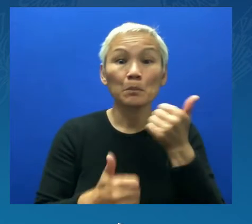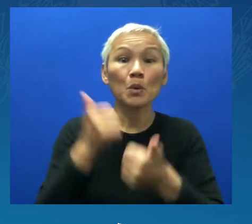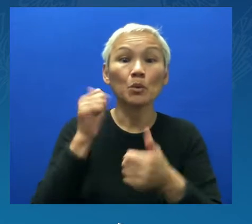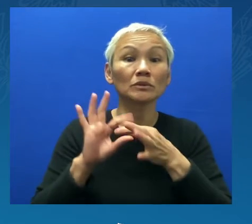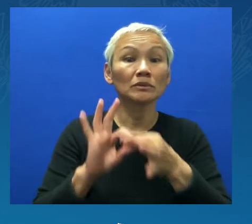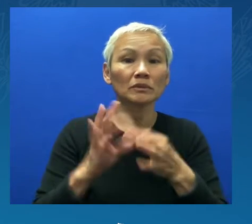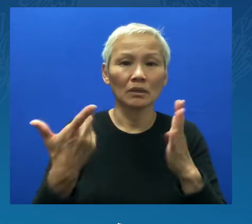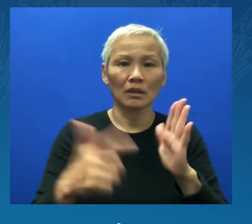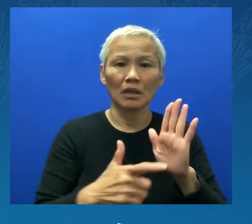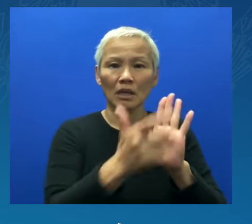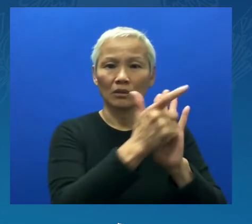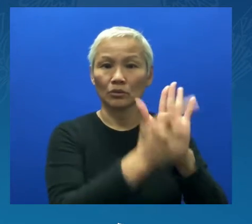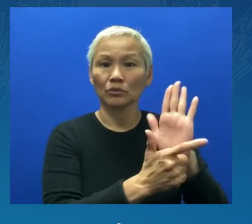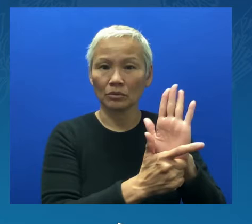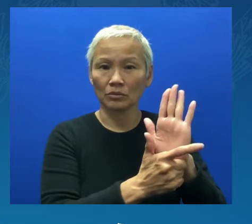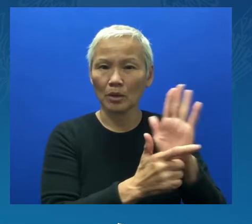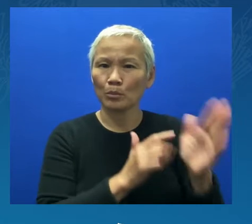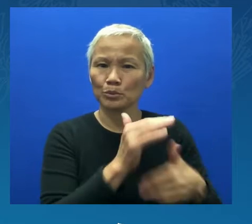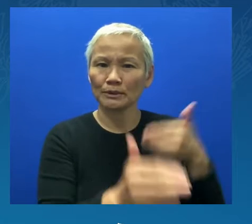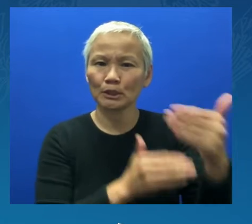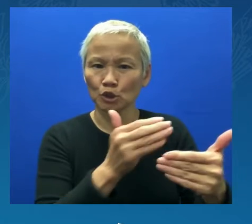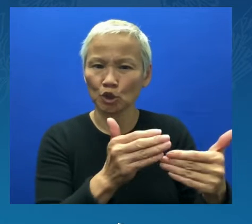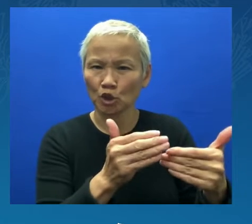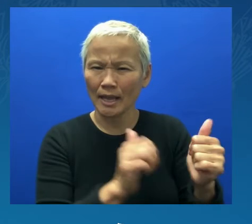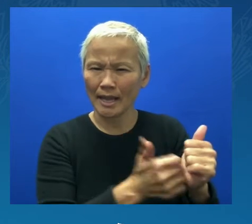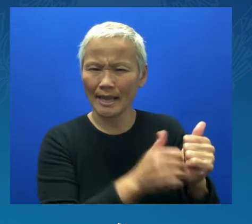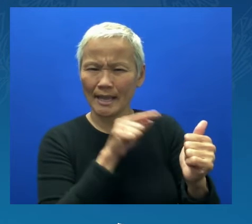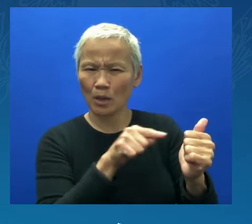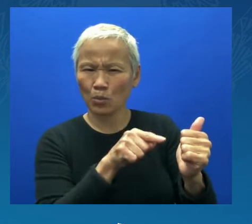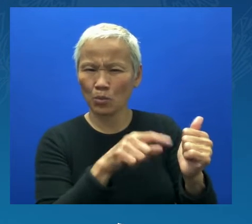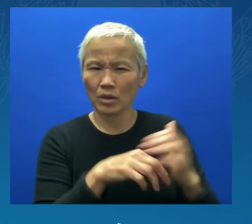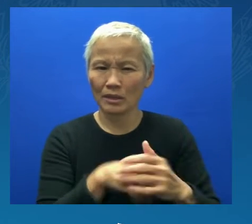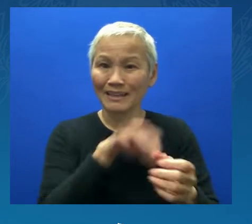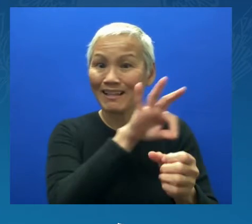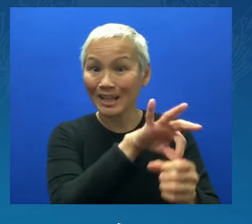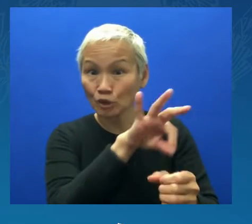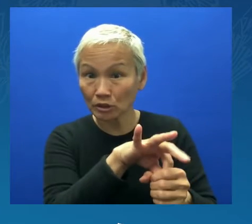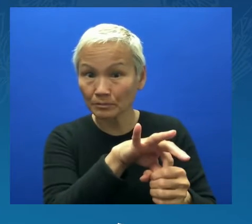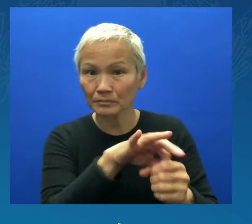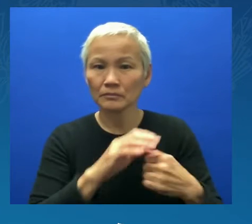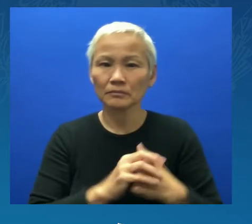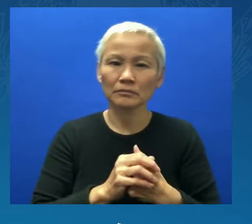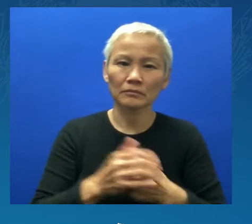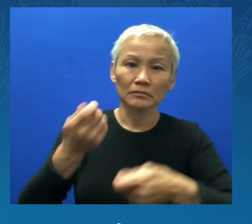But there's also the work that we have to do right now, and I know this is an auditorium full of leaders,